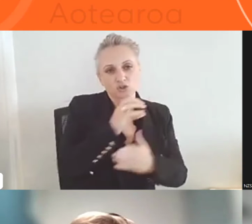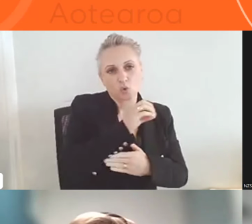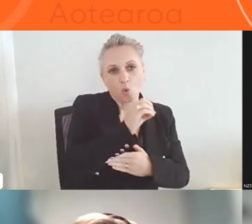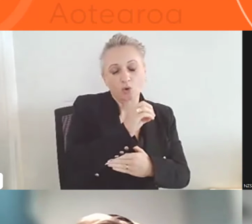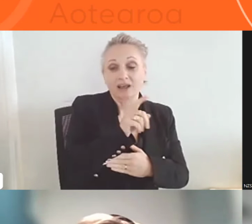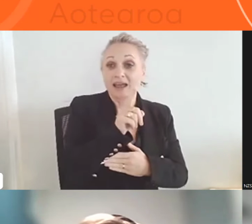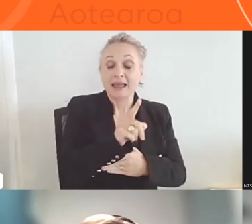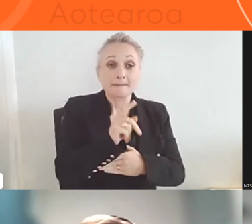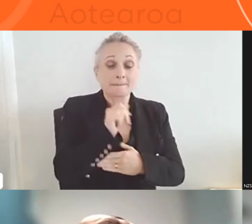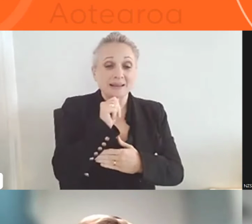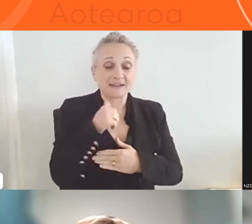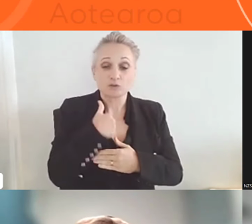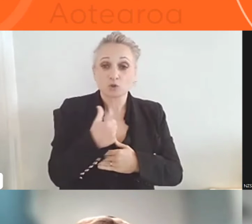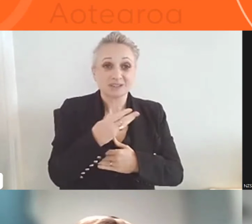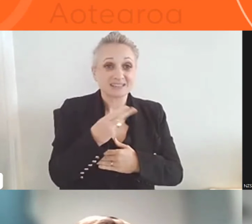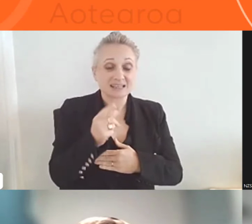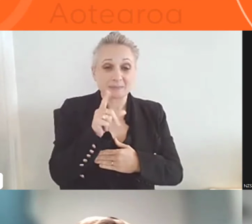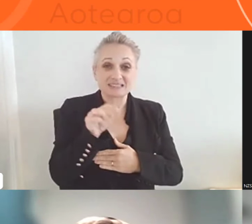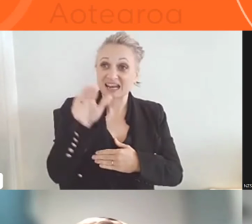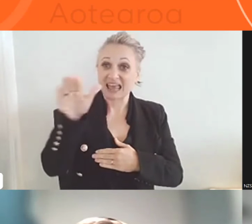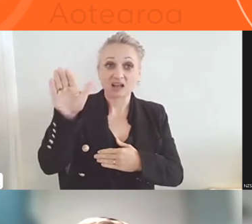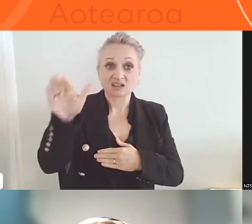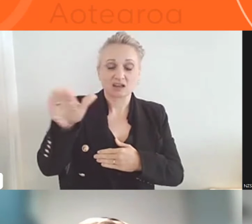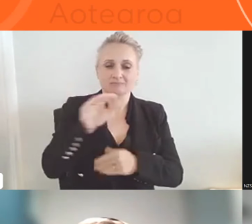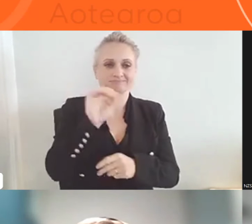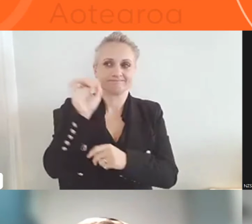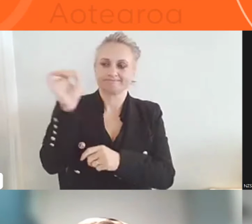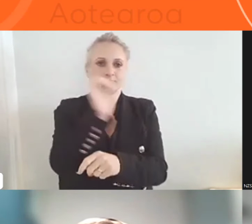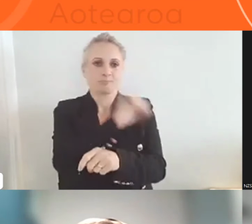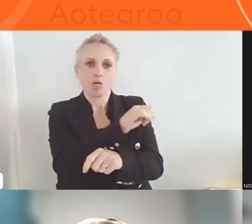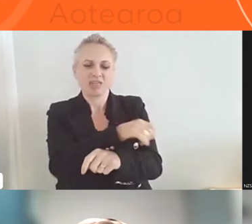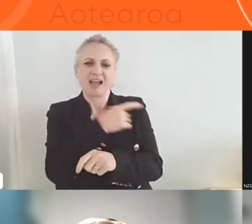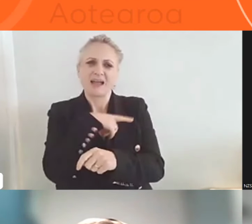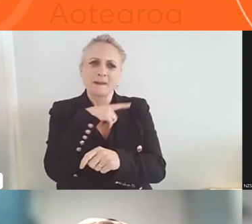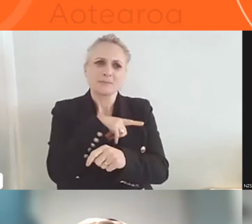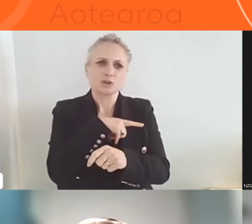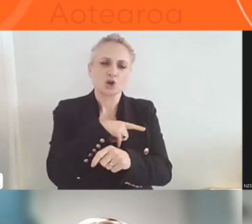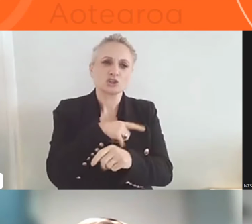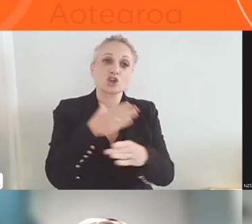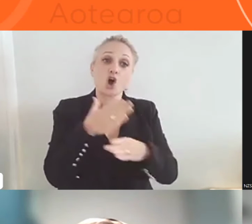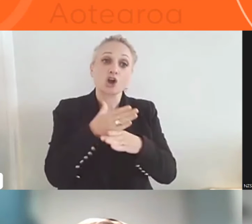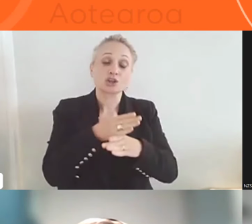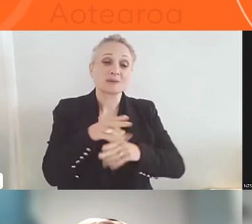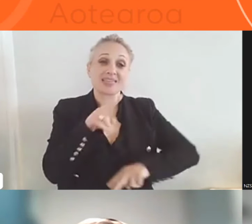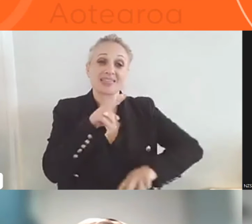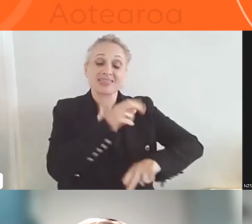outside, they won't even see you because the occupational therapists won't assess outside. So if you need something like fencing or